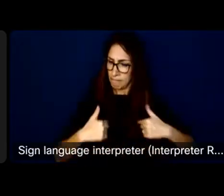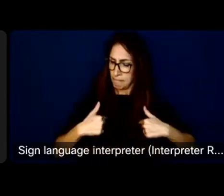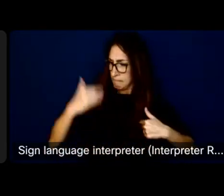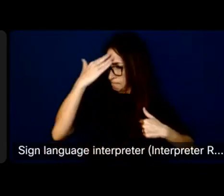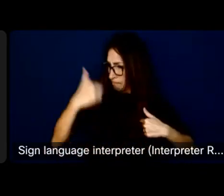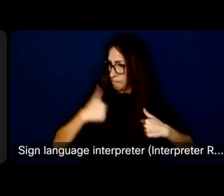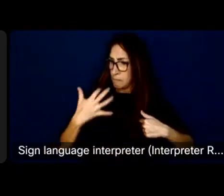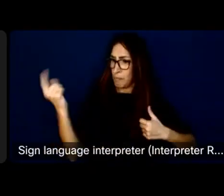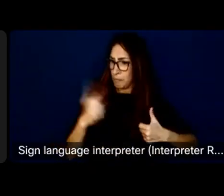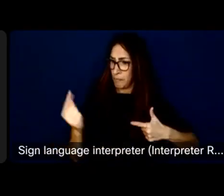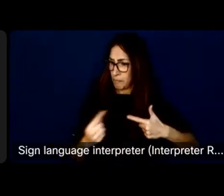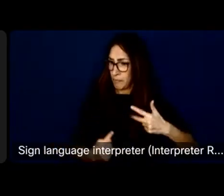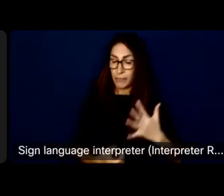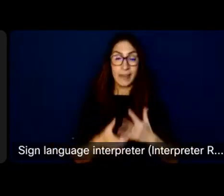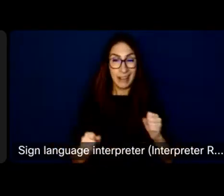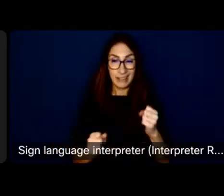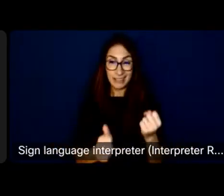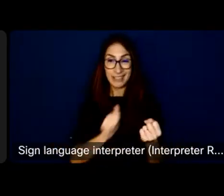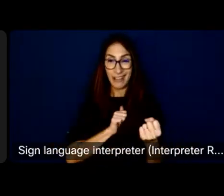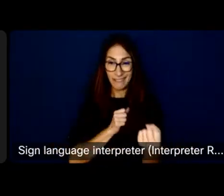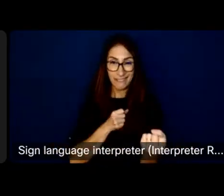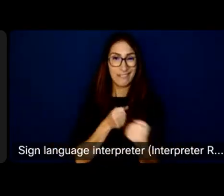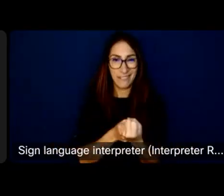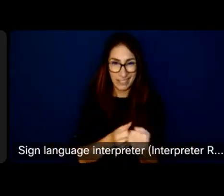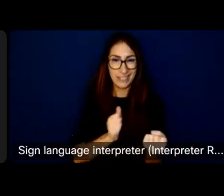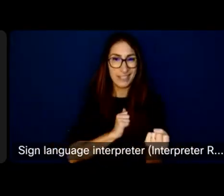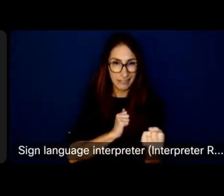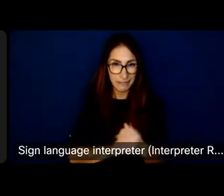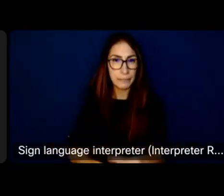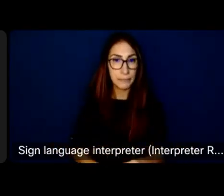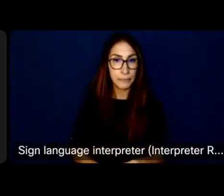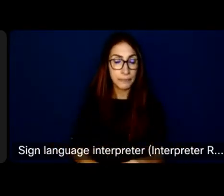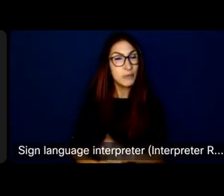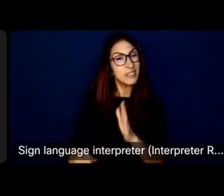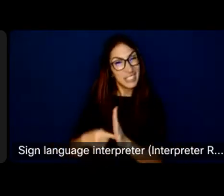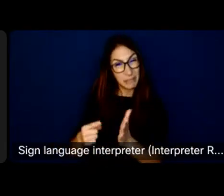we need to create new systems to help support people. Again,